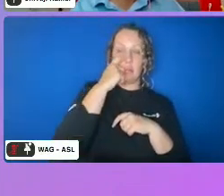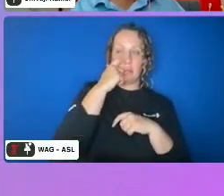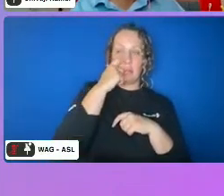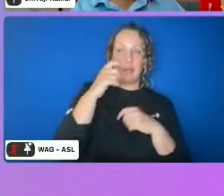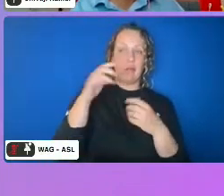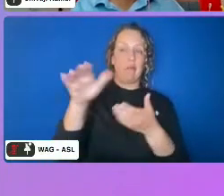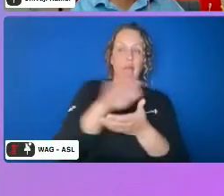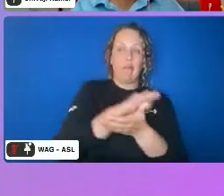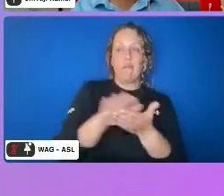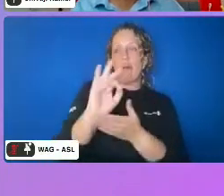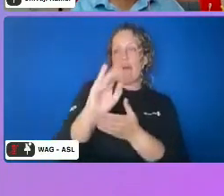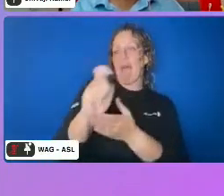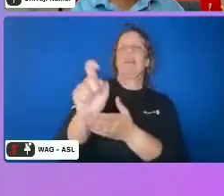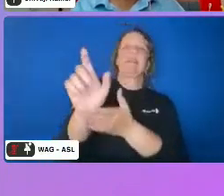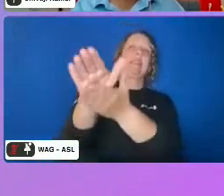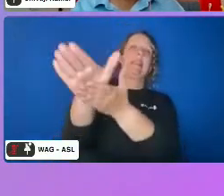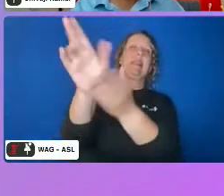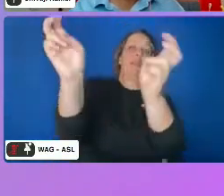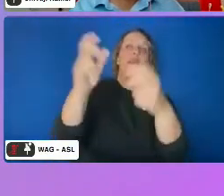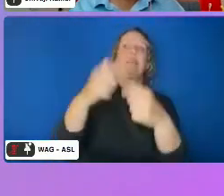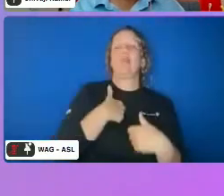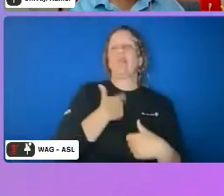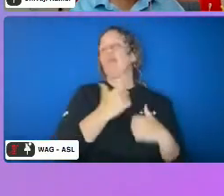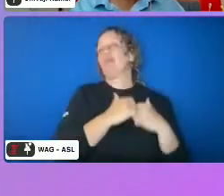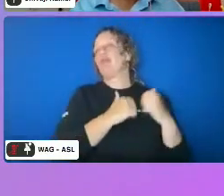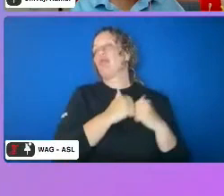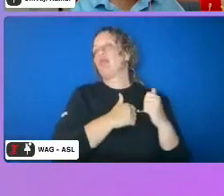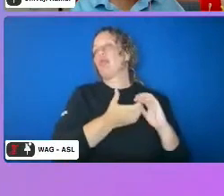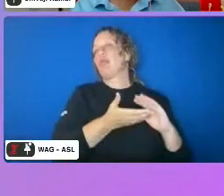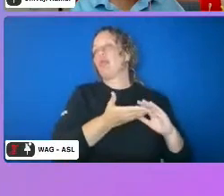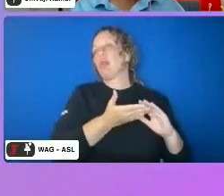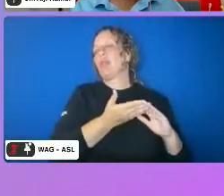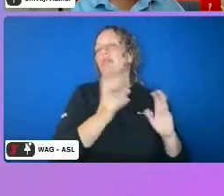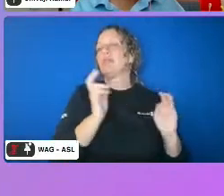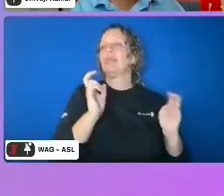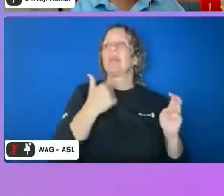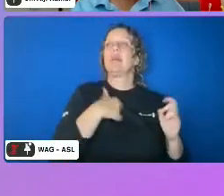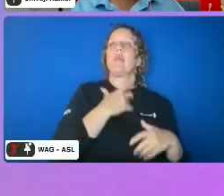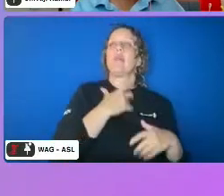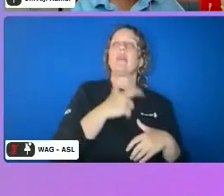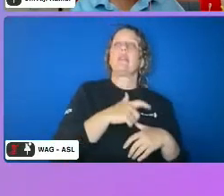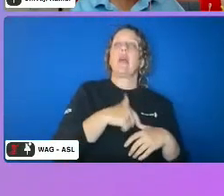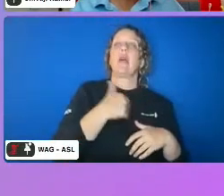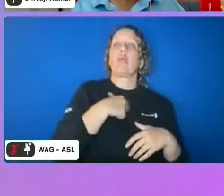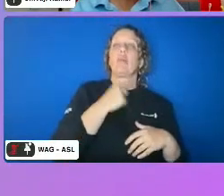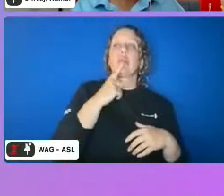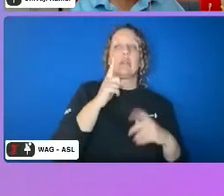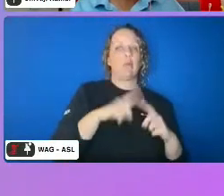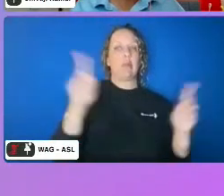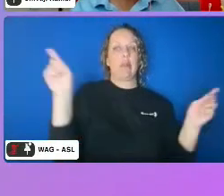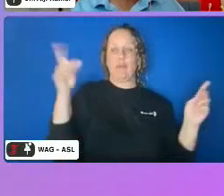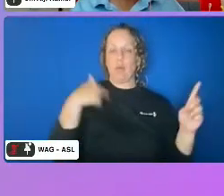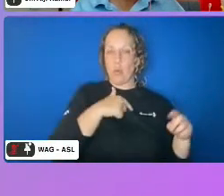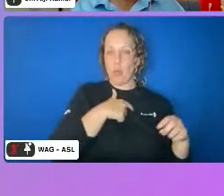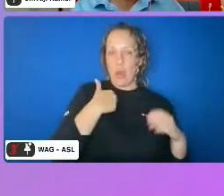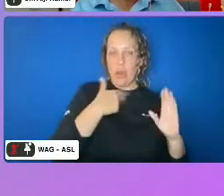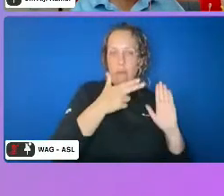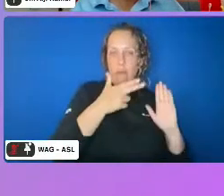Clear this run, start a structure run. All right, so this time around we'll see quite a difference. It says we've highlighted the five headings